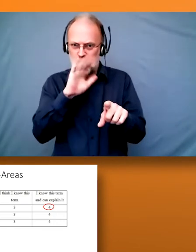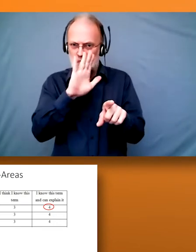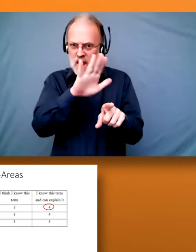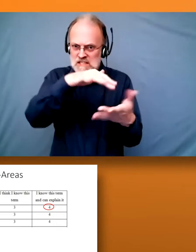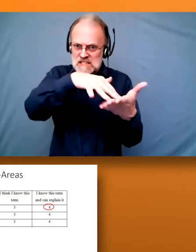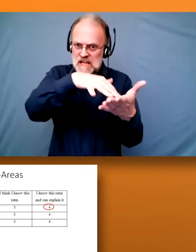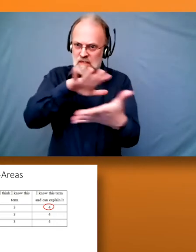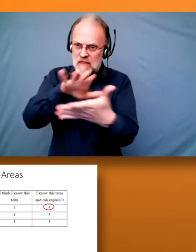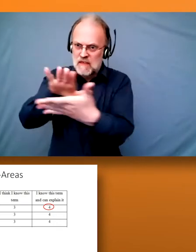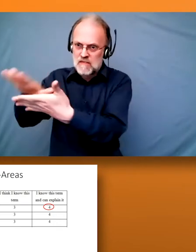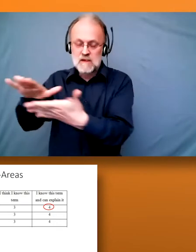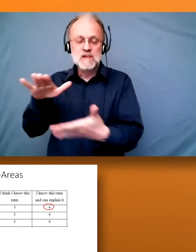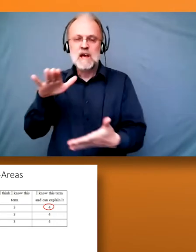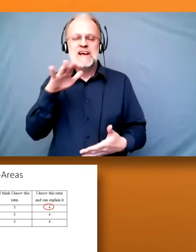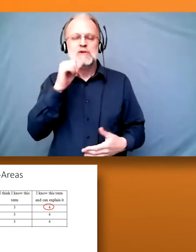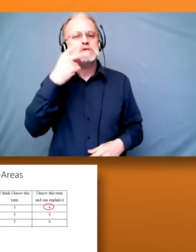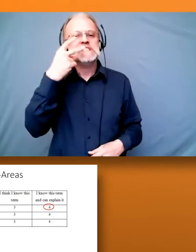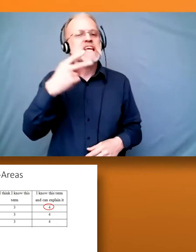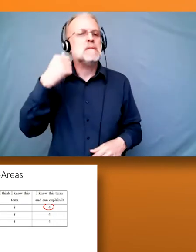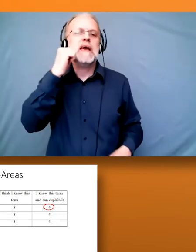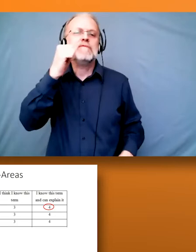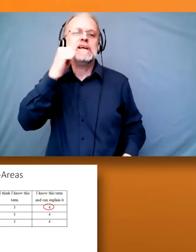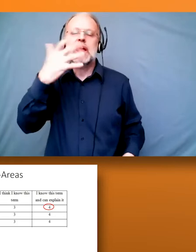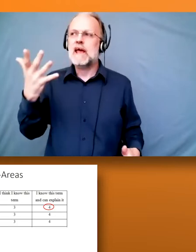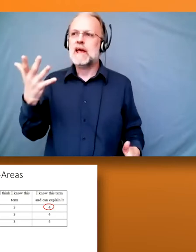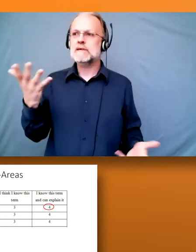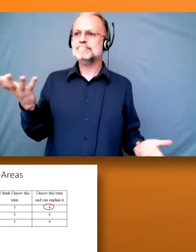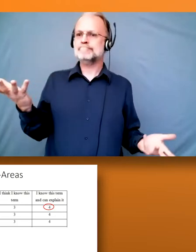and we don't use them a lot. So they're not part of our every day.